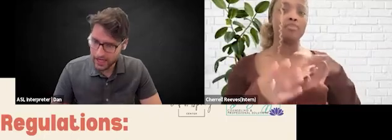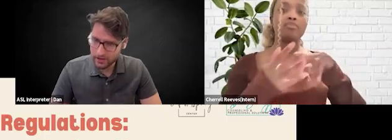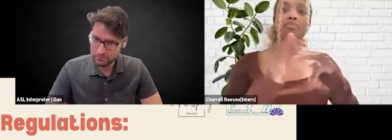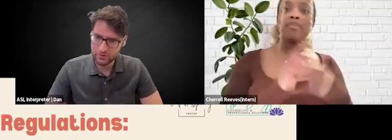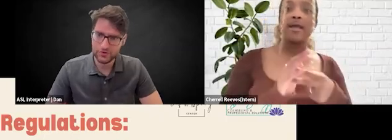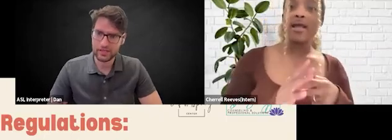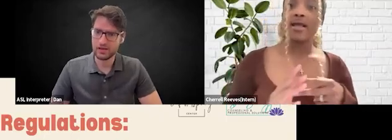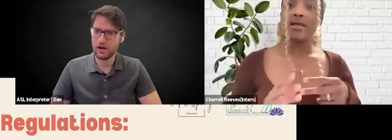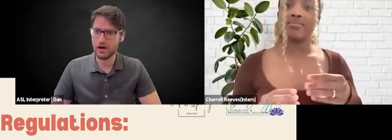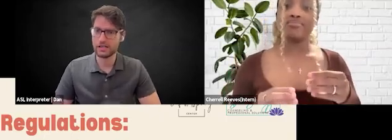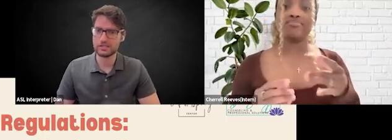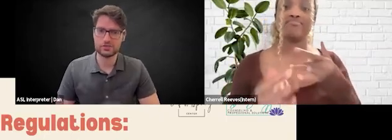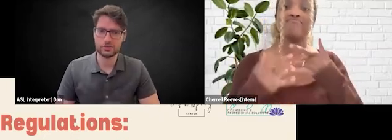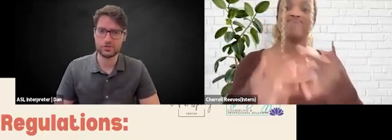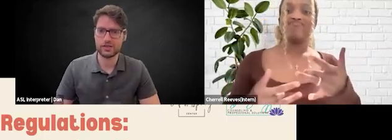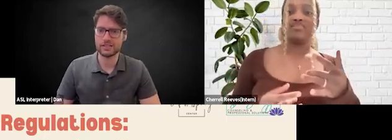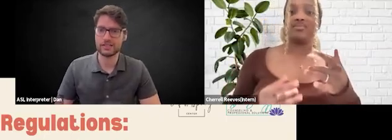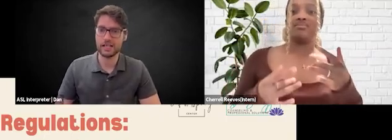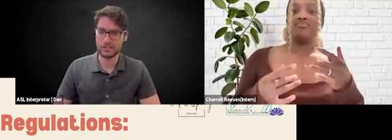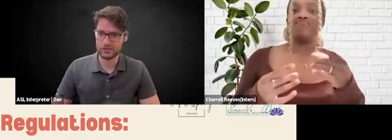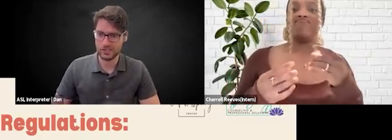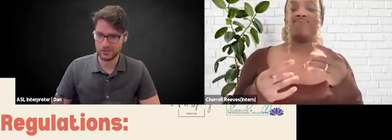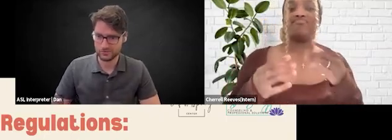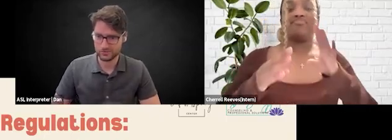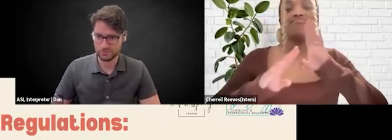And now moving on to the yellow zone.